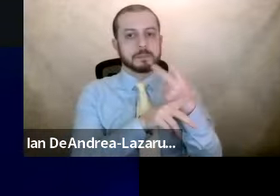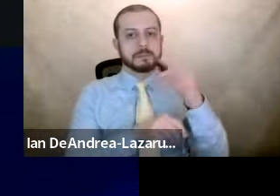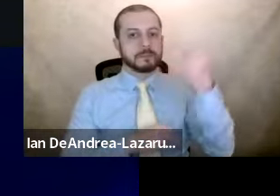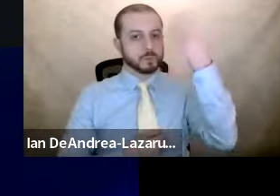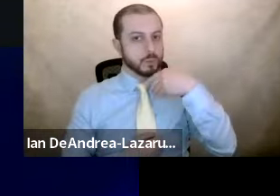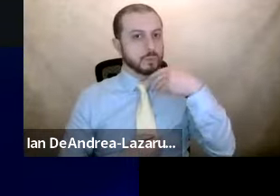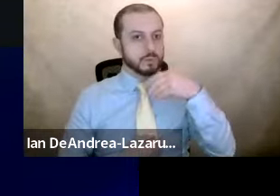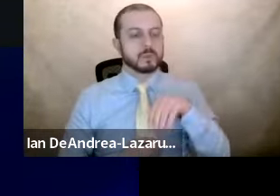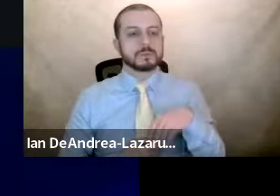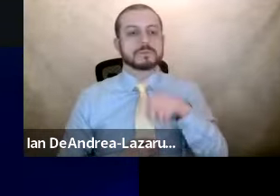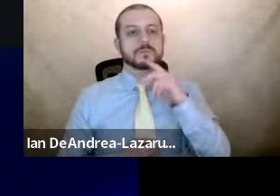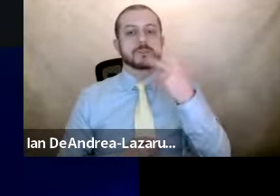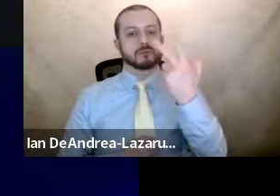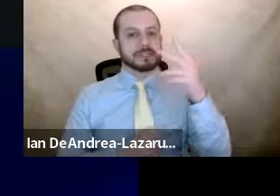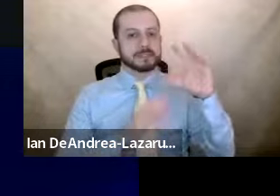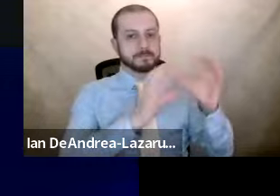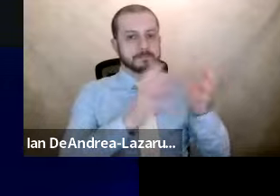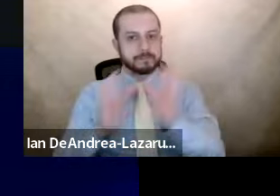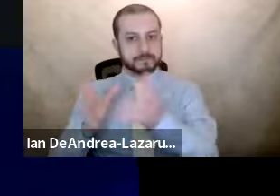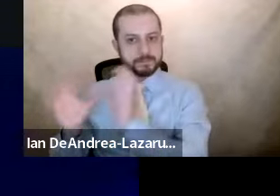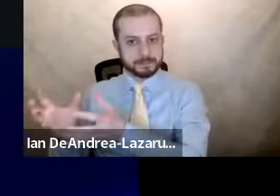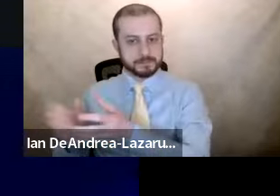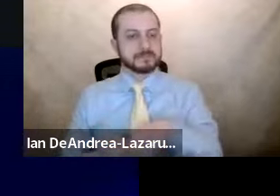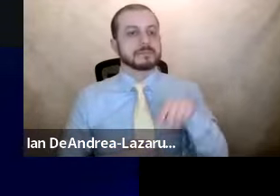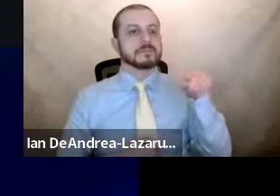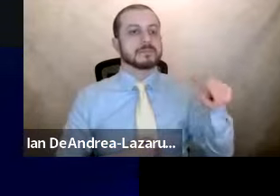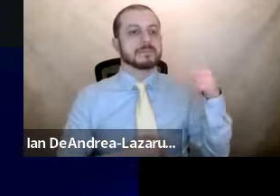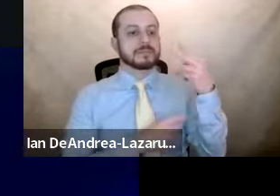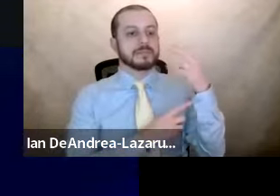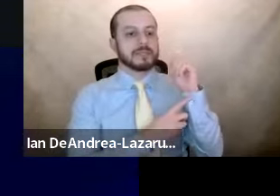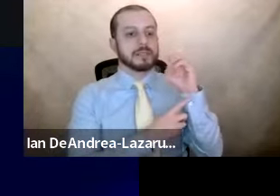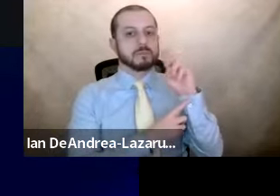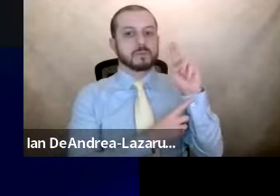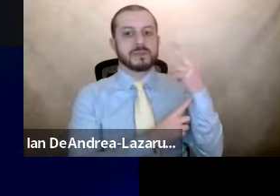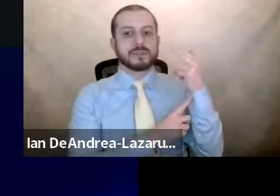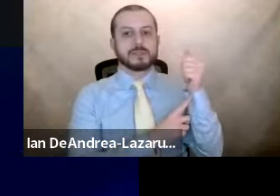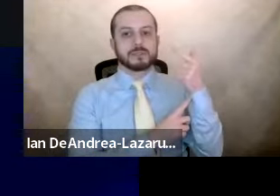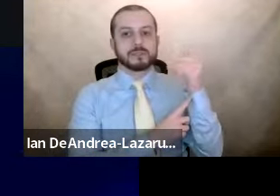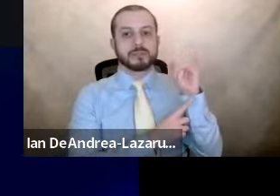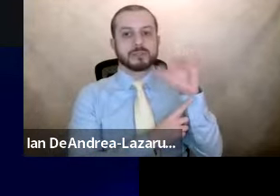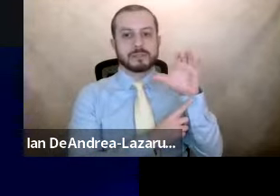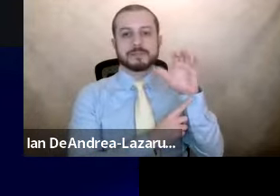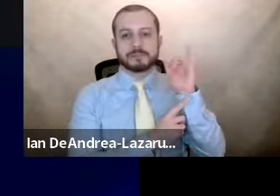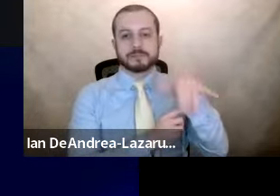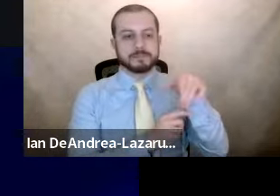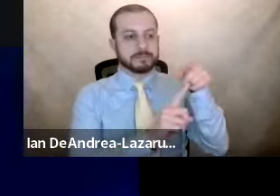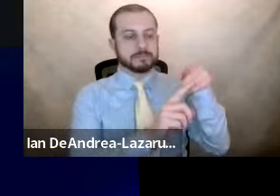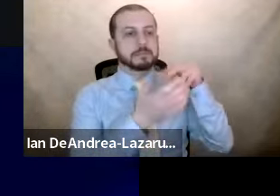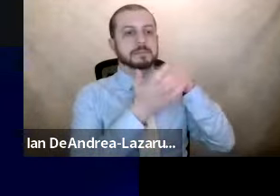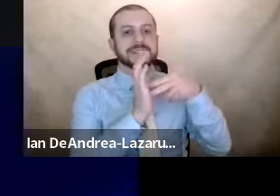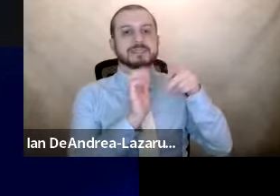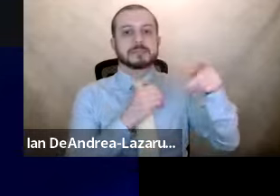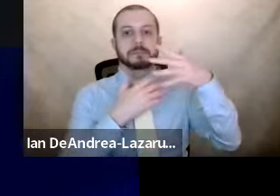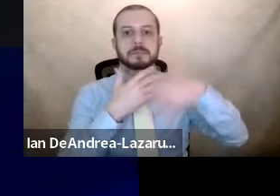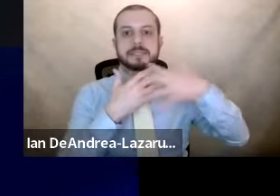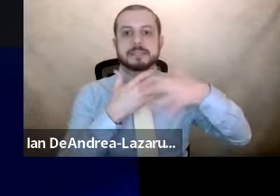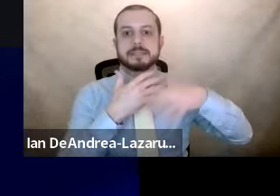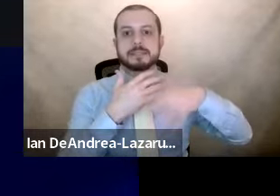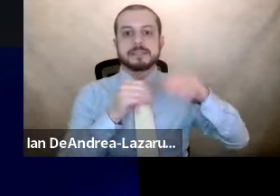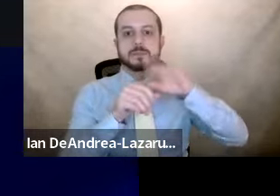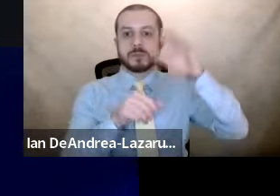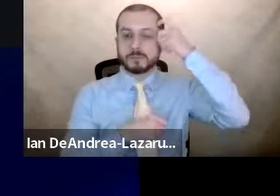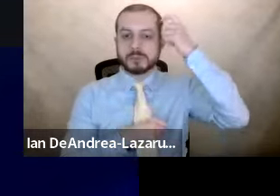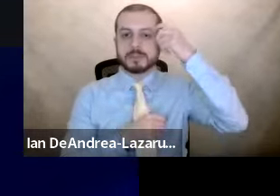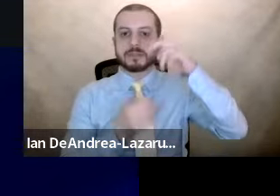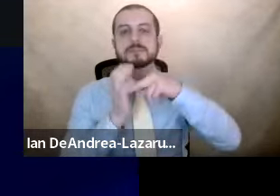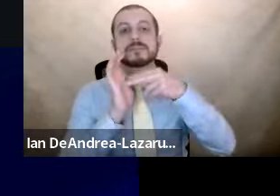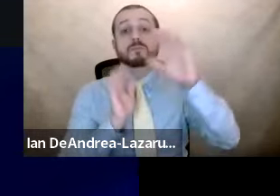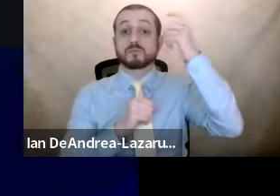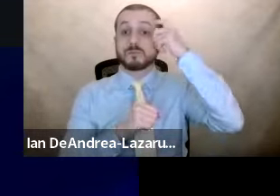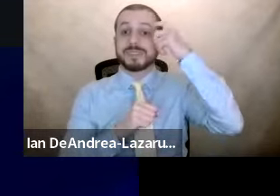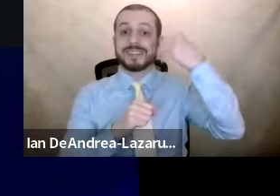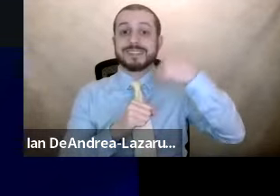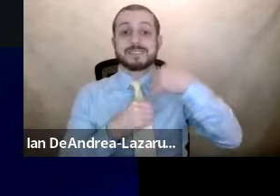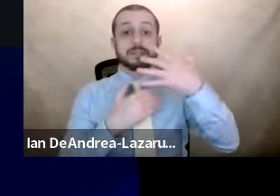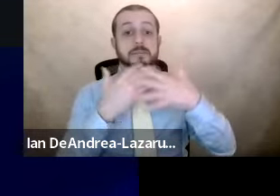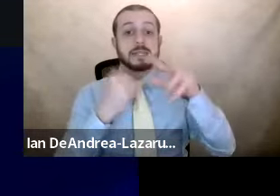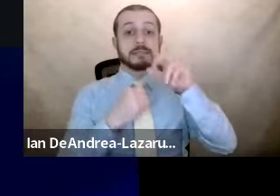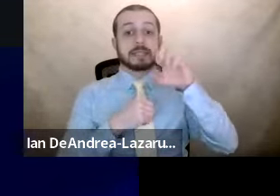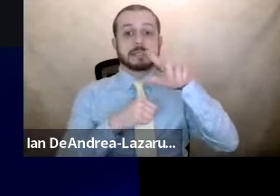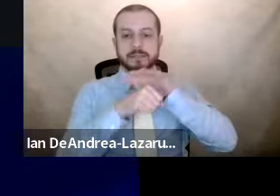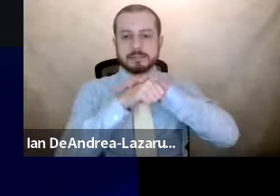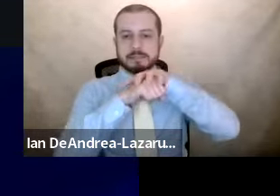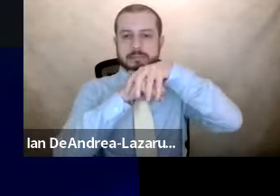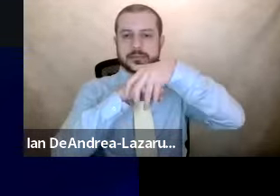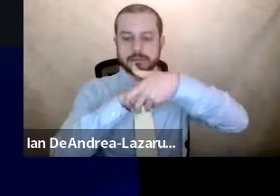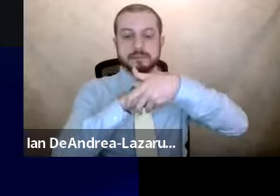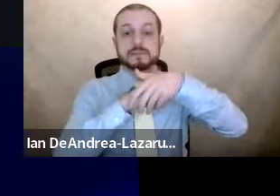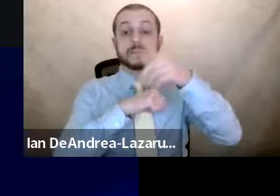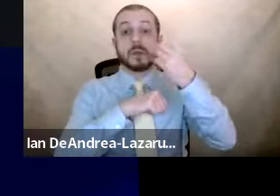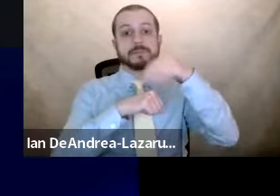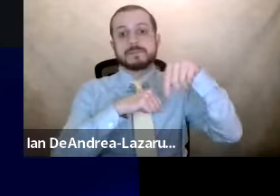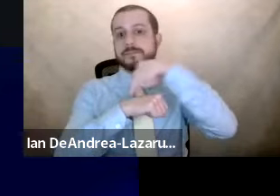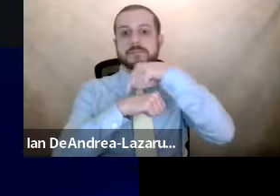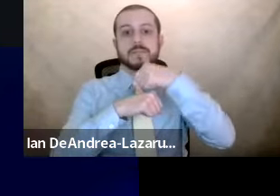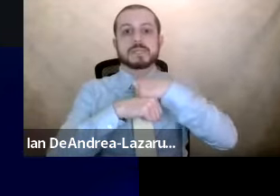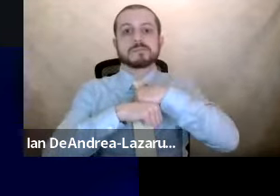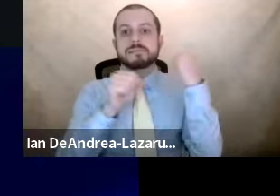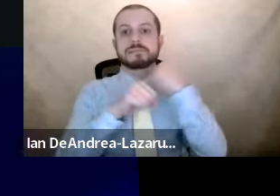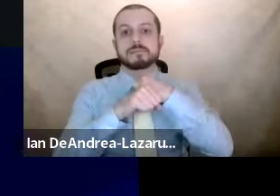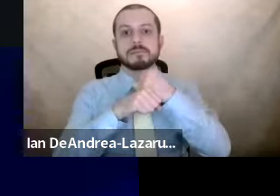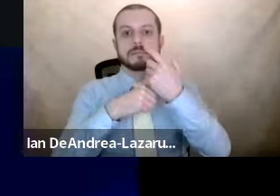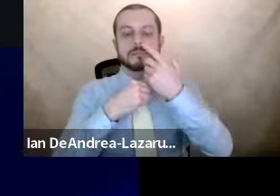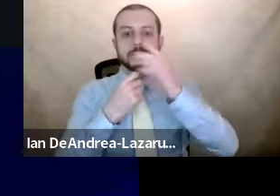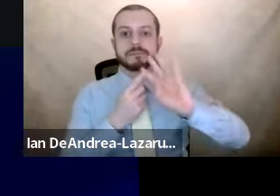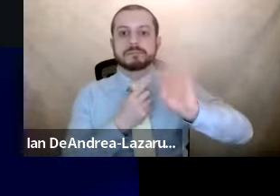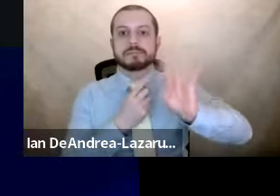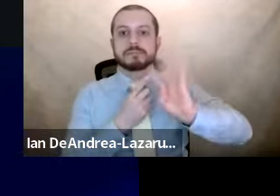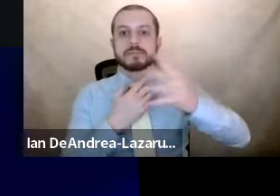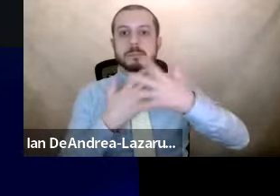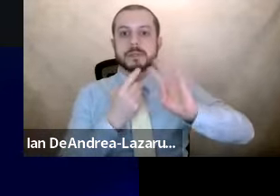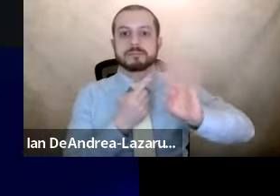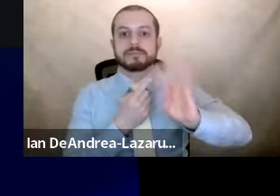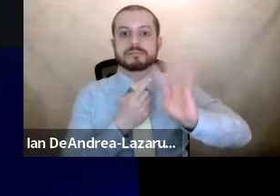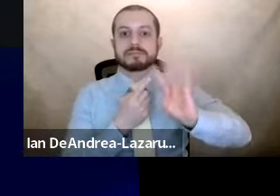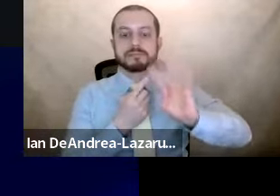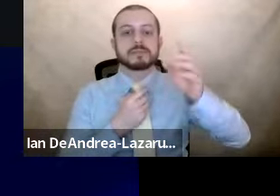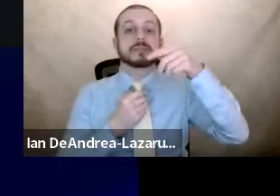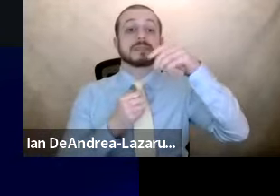Because the longer your brain goes without that food, without oxygen, that more damage that happens in that space of the brain, and the harder it is for you to recover. So, time is truly of the essence.